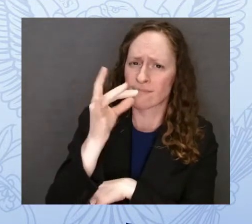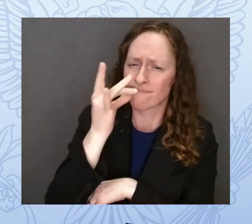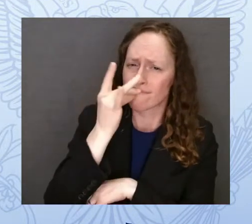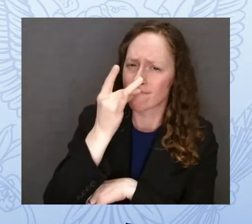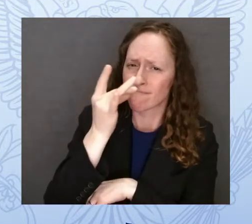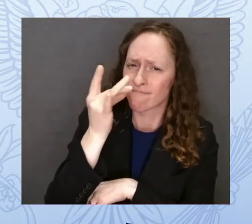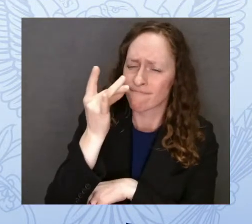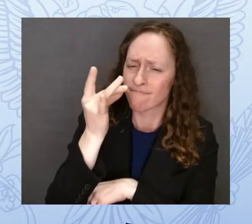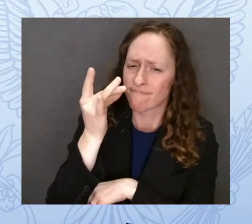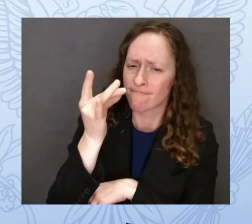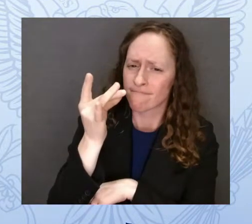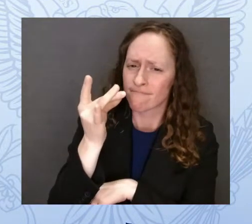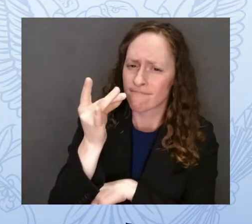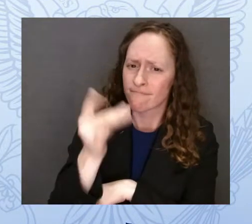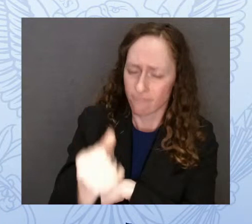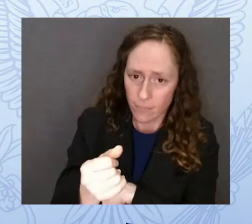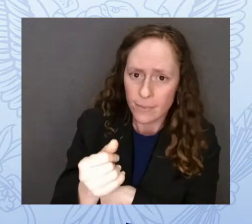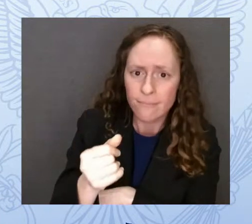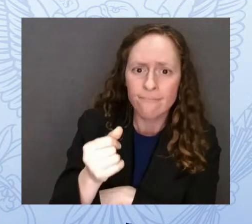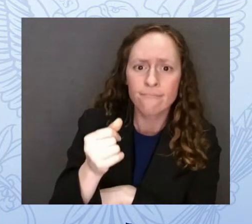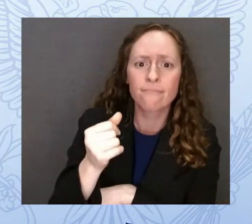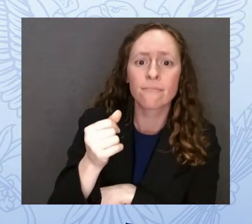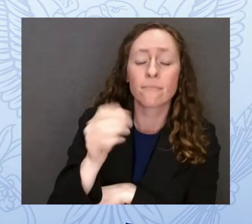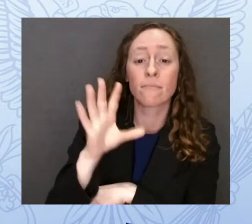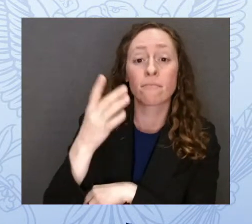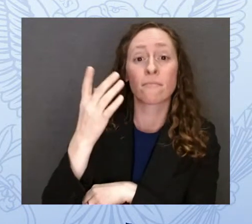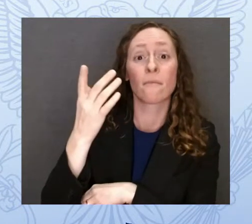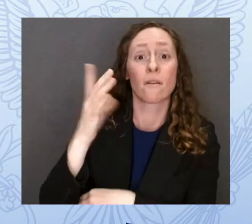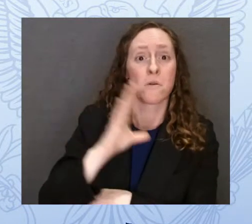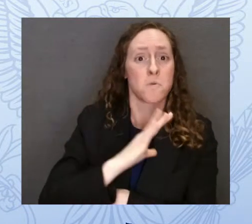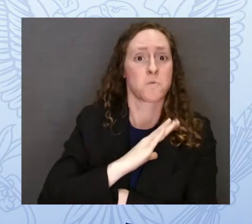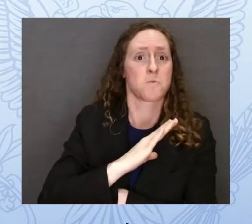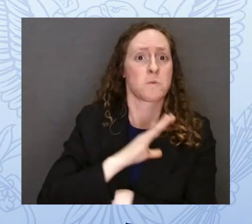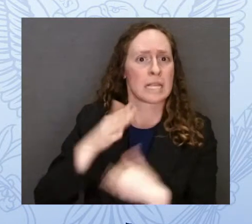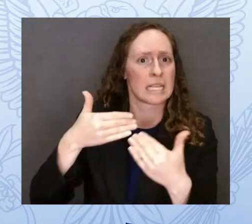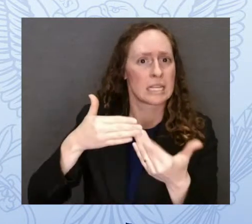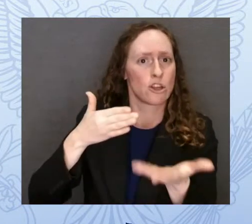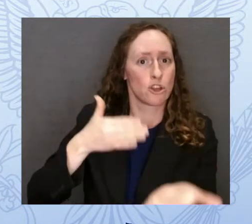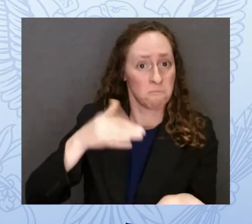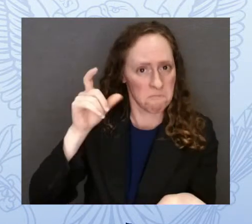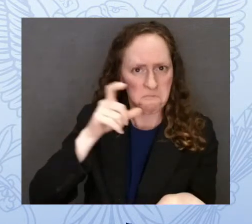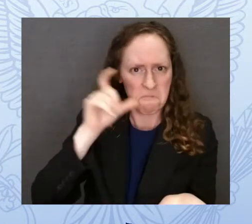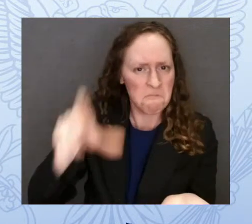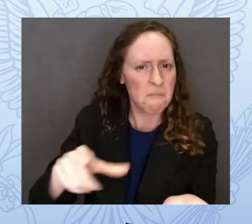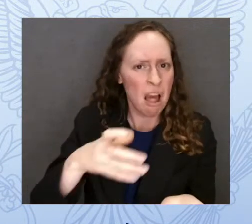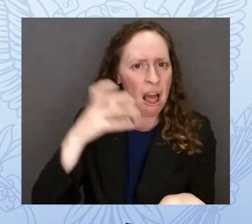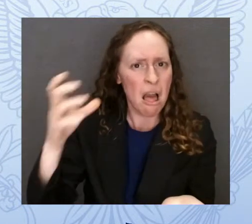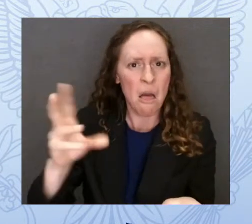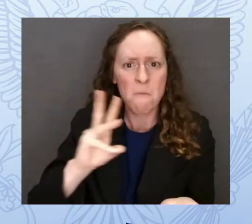and it has a lot of really wonderful health benefits. So, if I would really want to eat healthy,